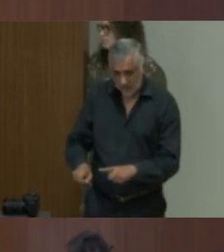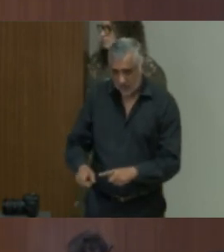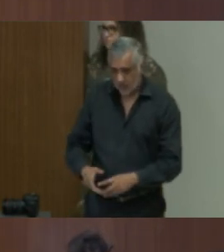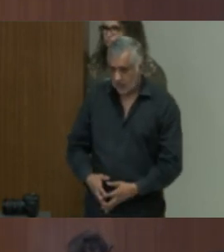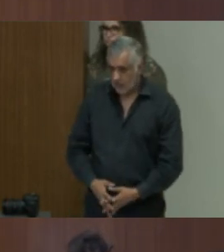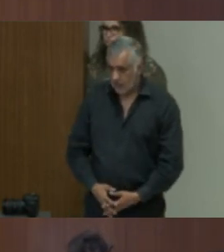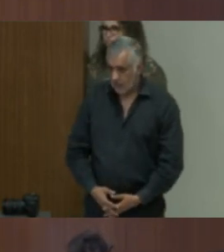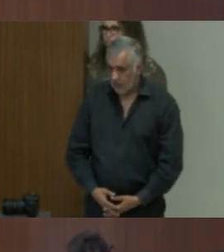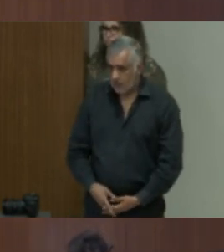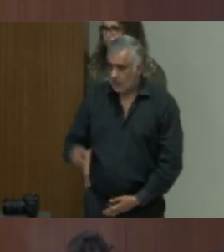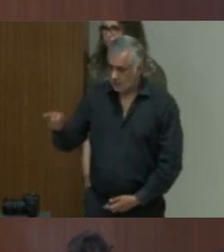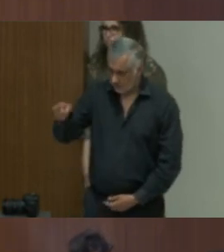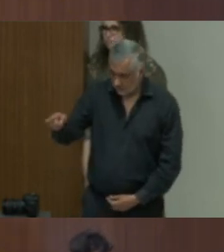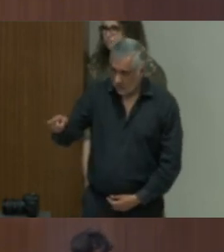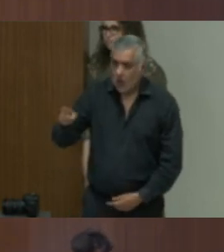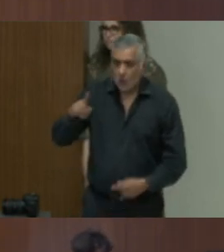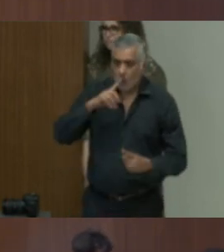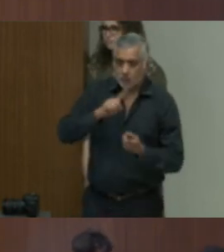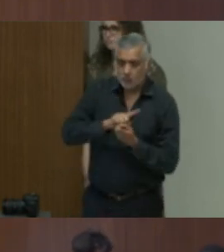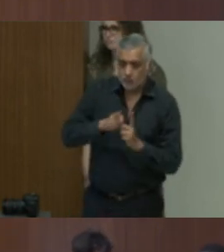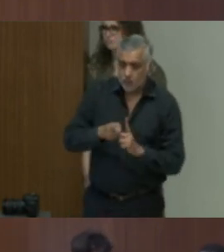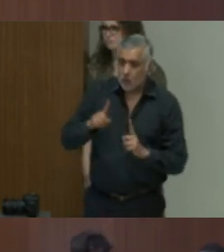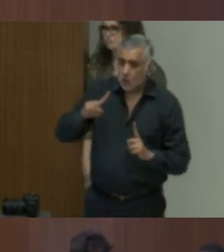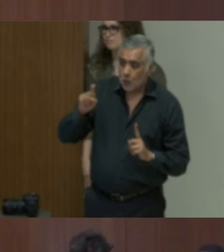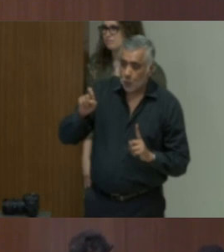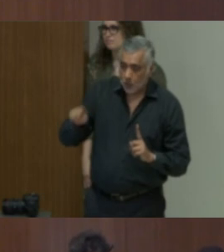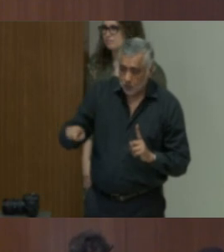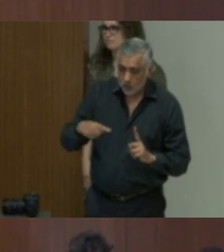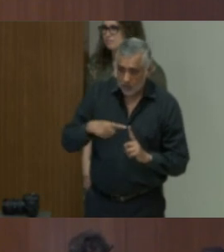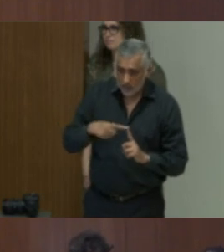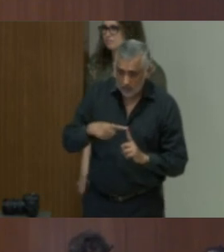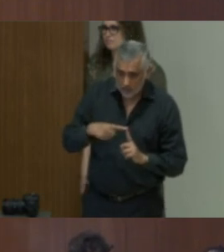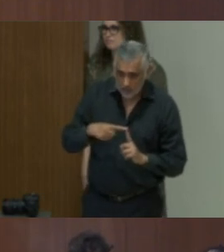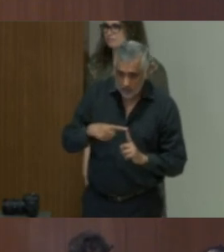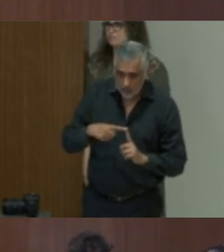Let me just... So the question was, we saw all of the work that's been done